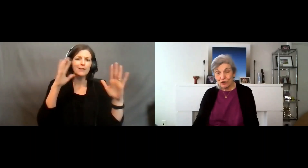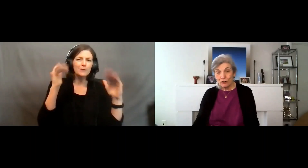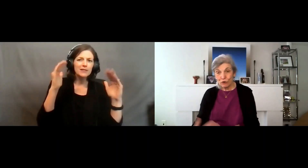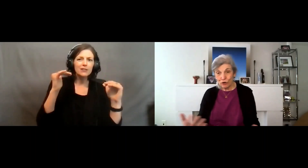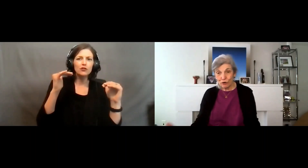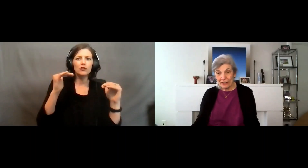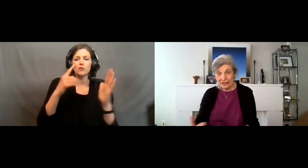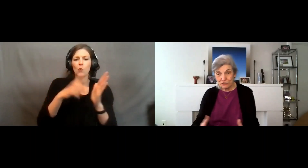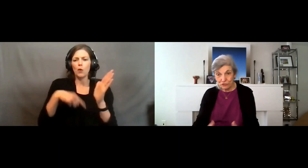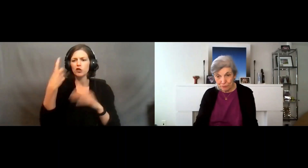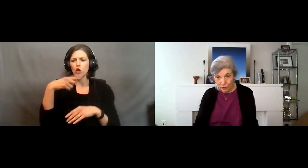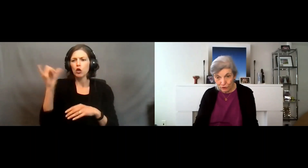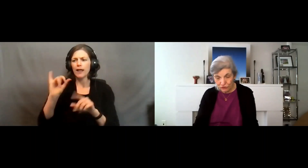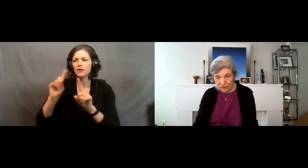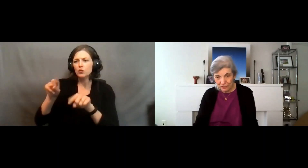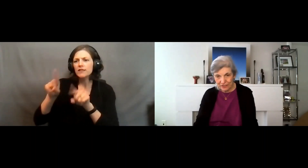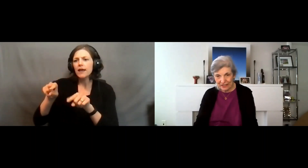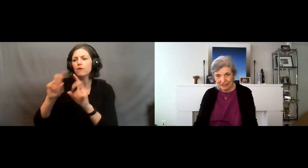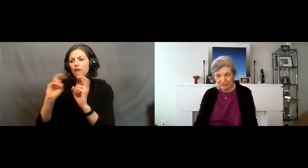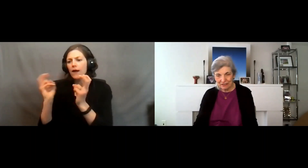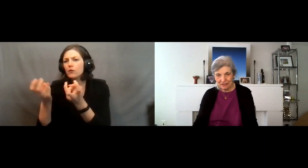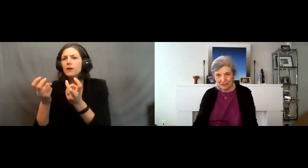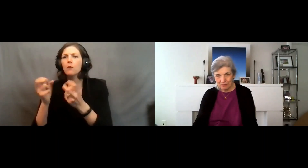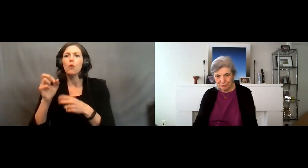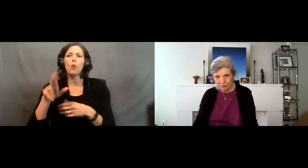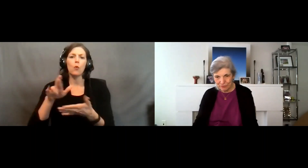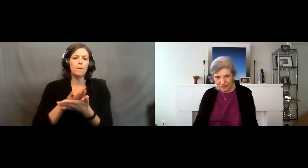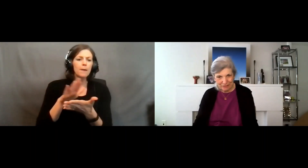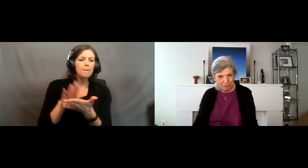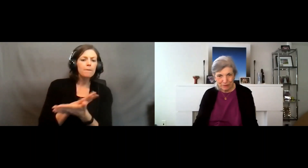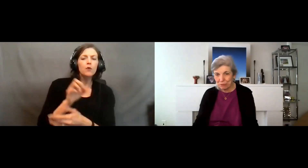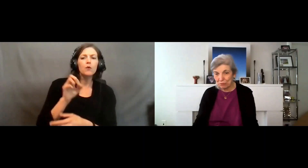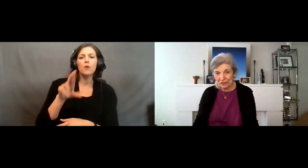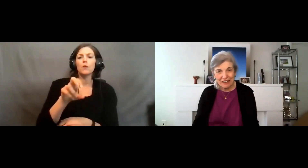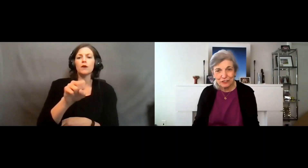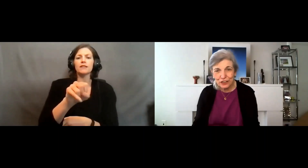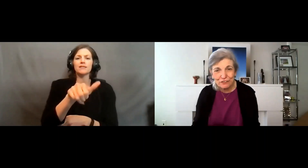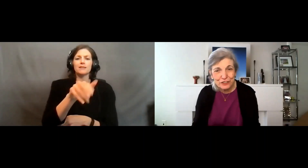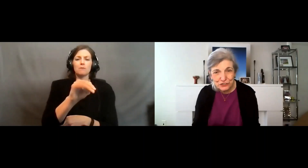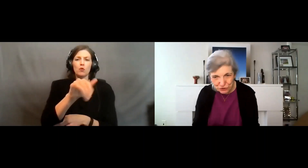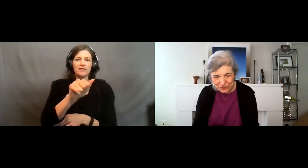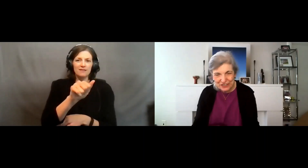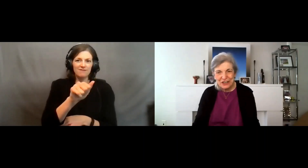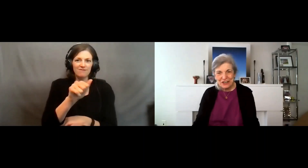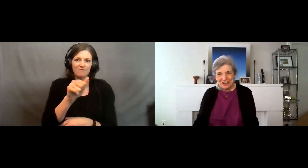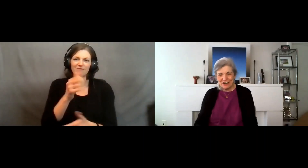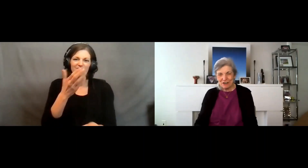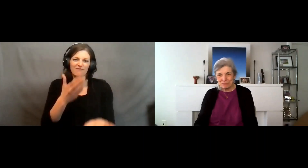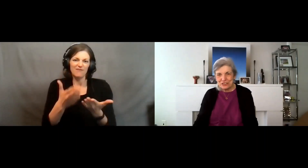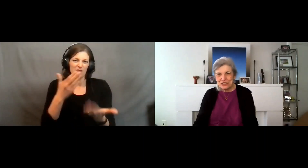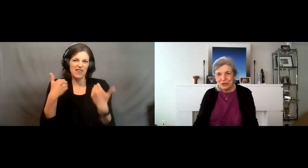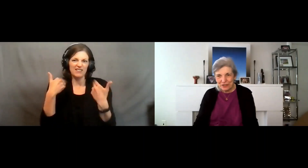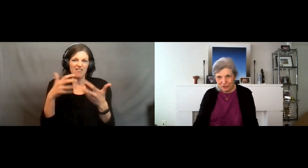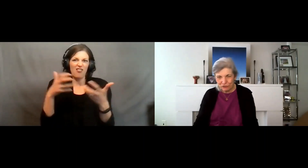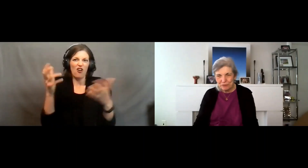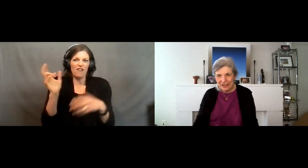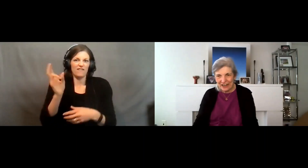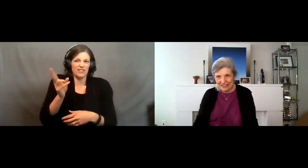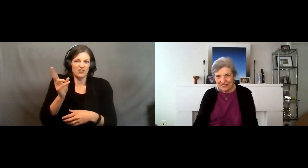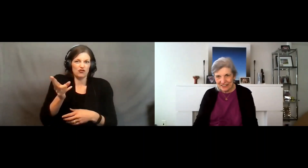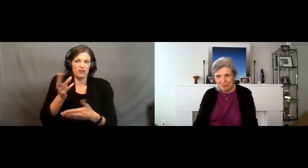or a symposia 13:34:14 that probably have a lot of history 13:34:17 of materials behind them .